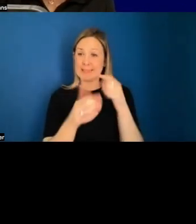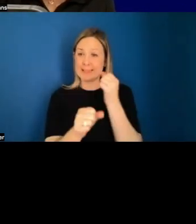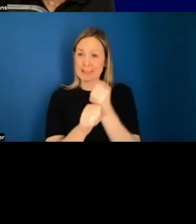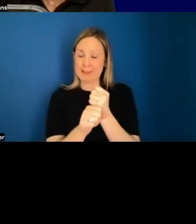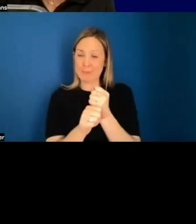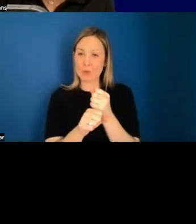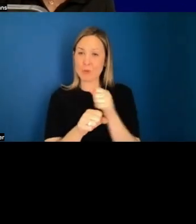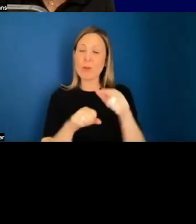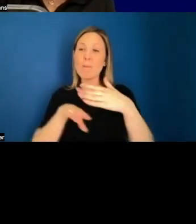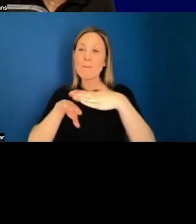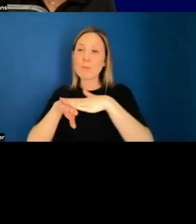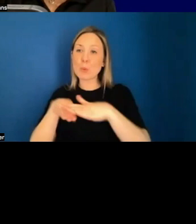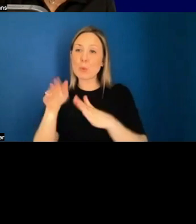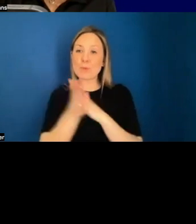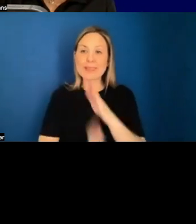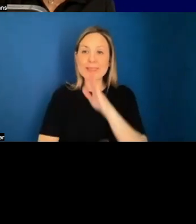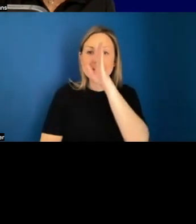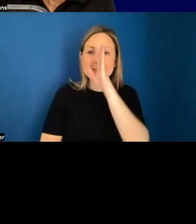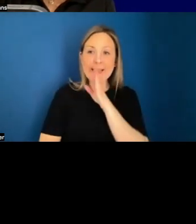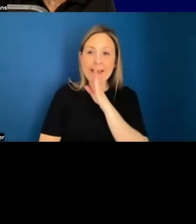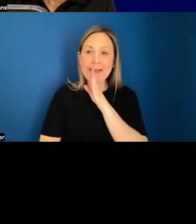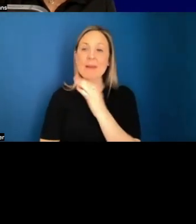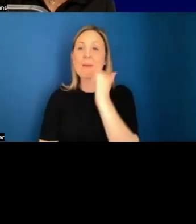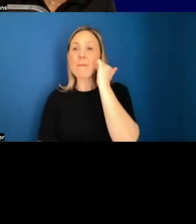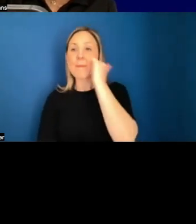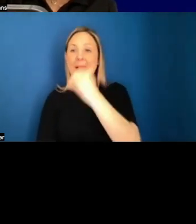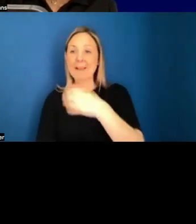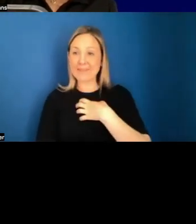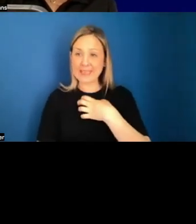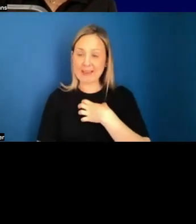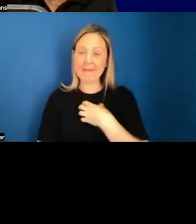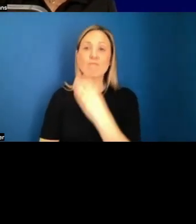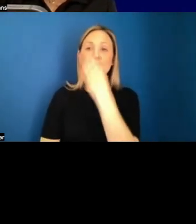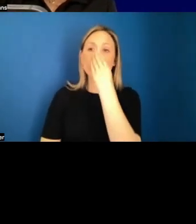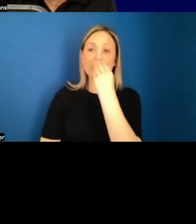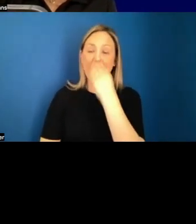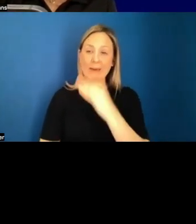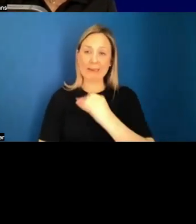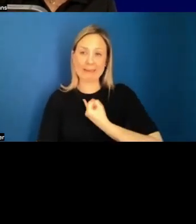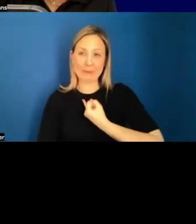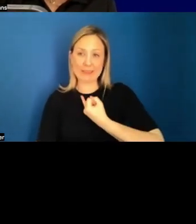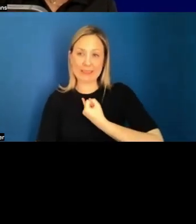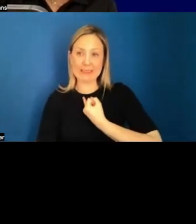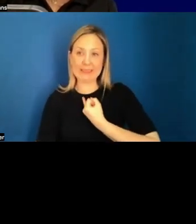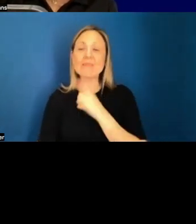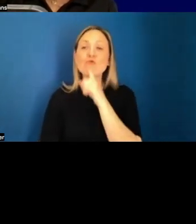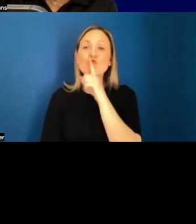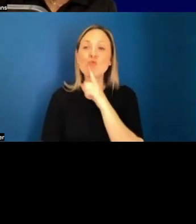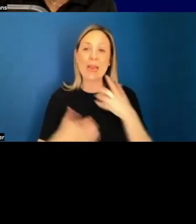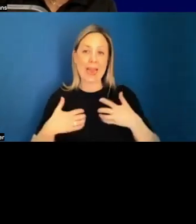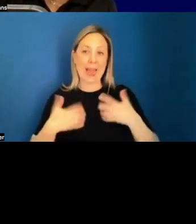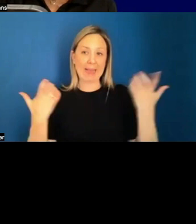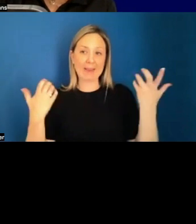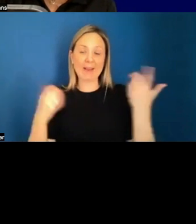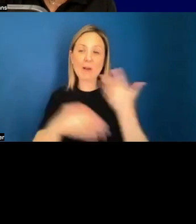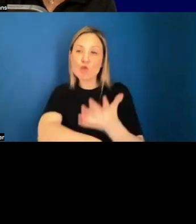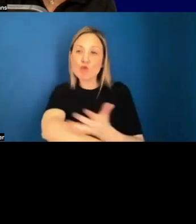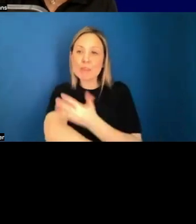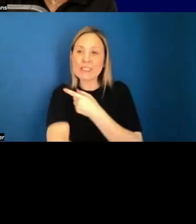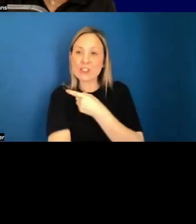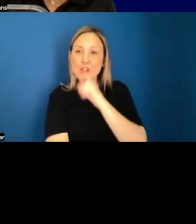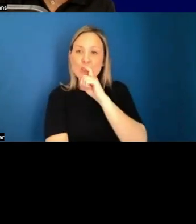blue for sad, black for fear, brown for guilt, red for anger, green for jealousy, orange for nervous,